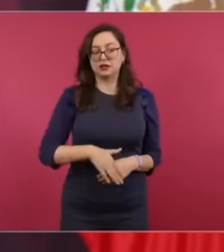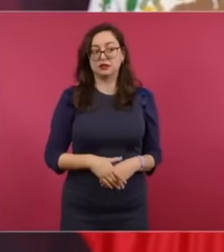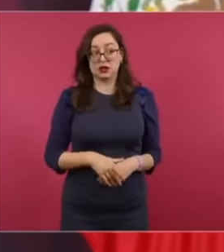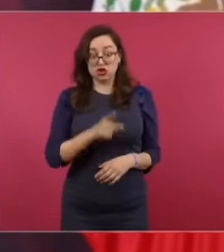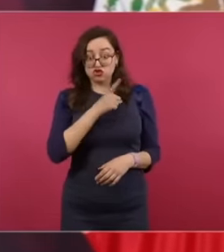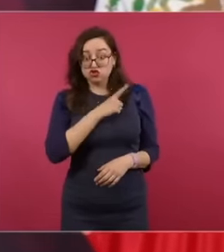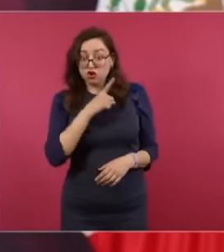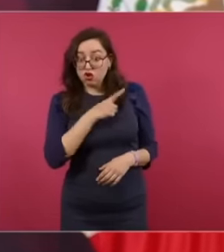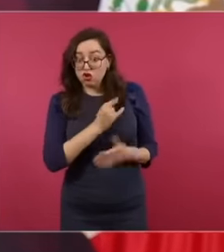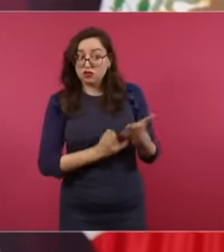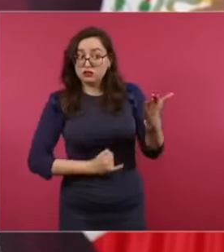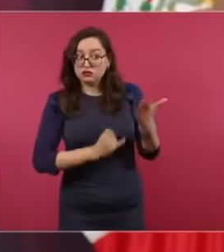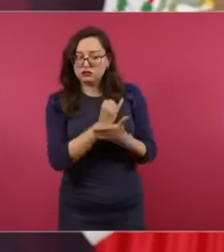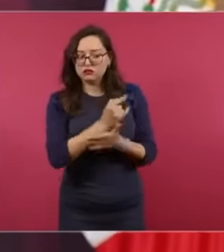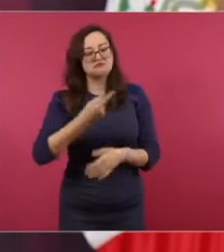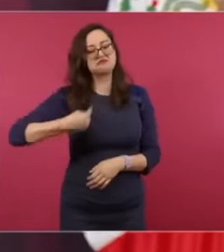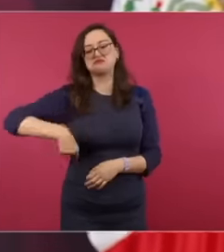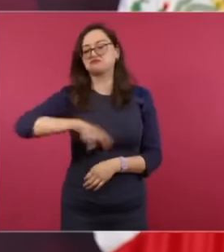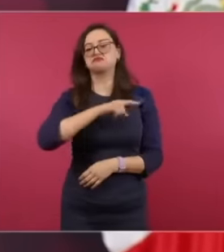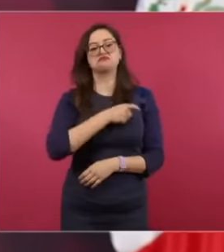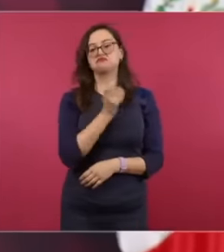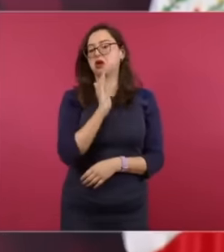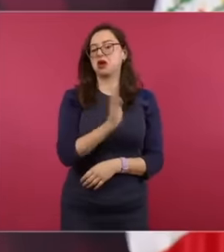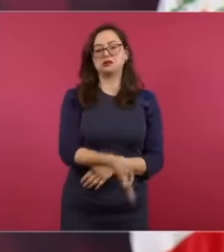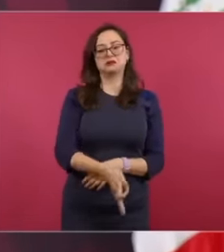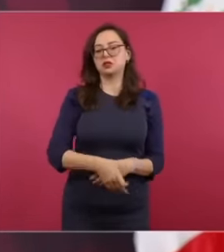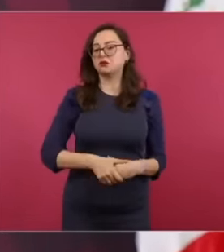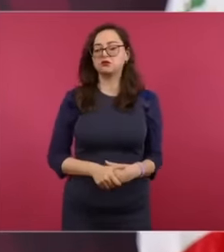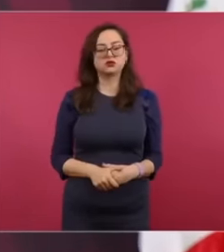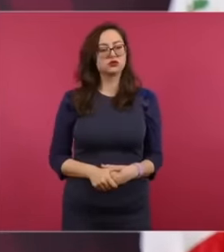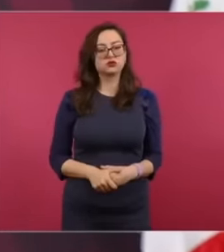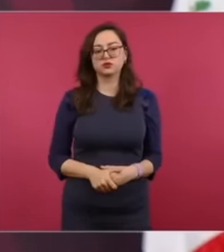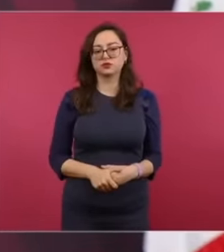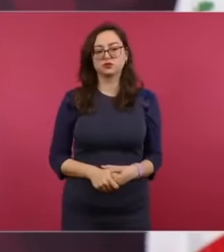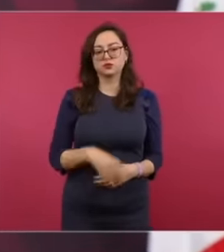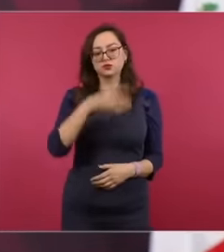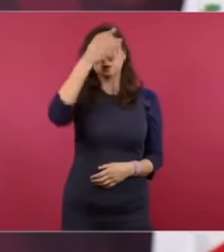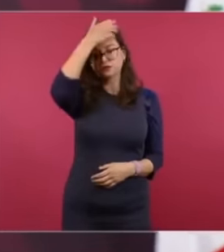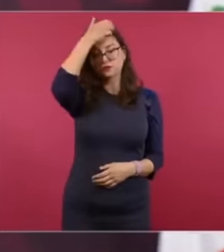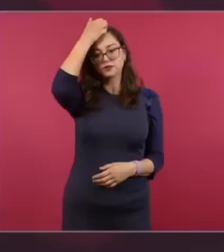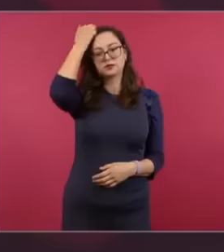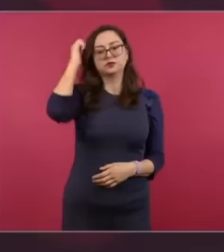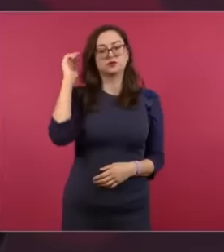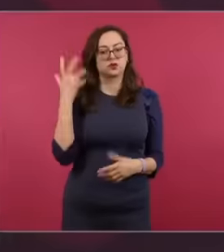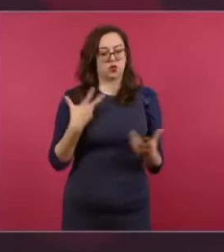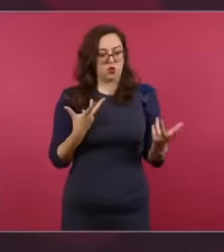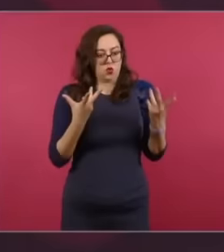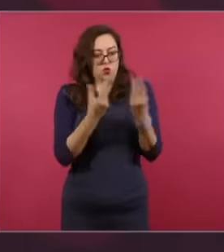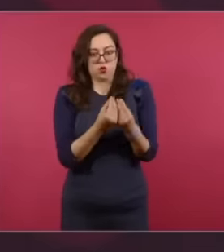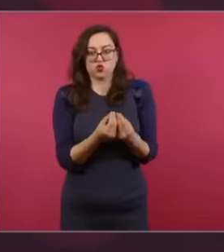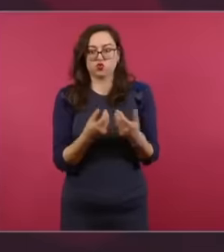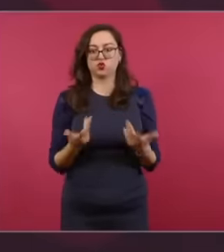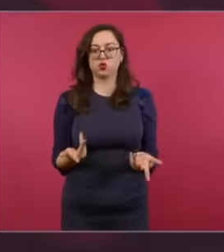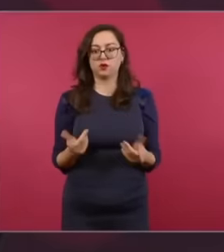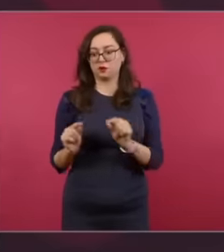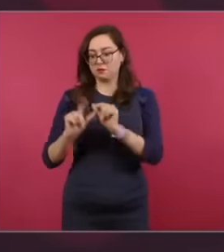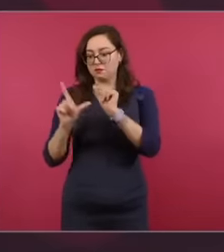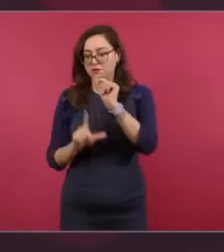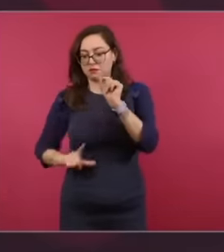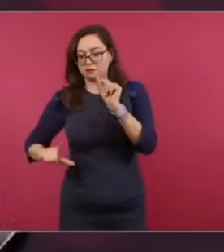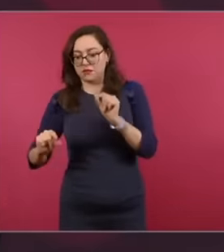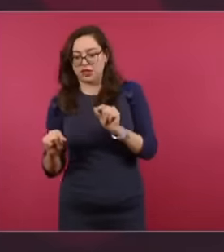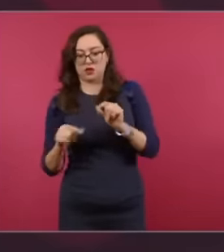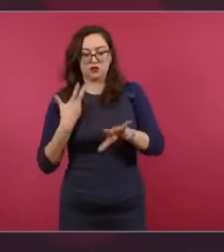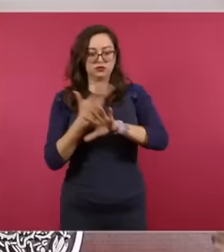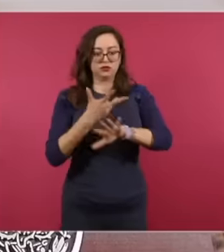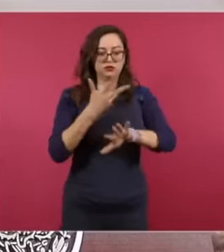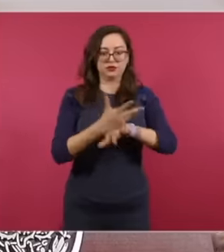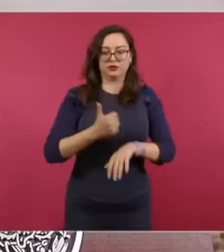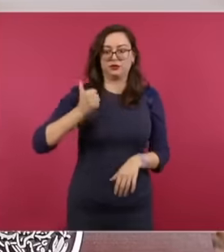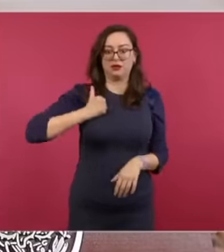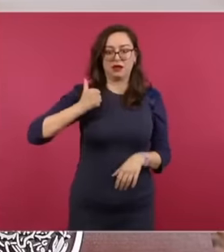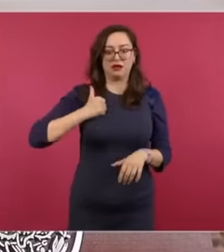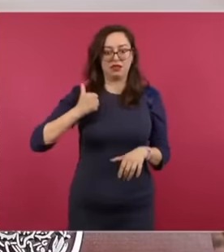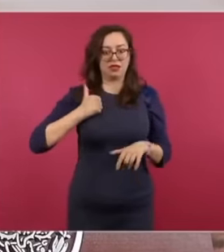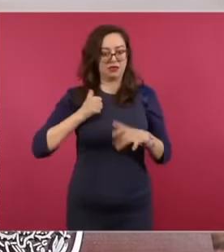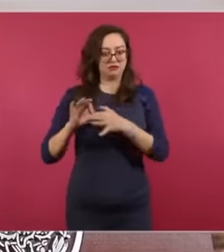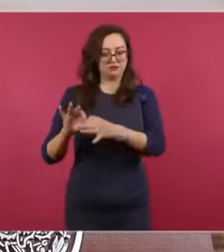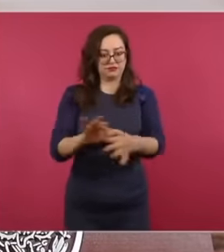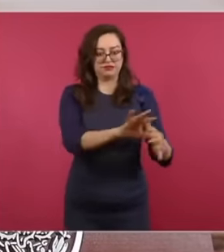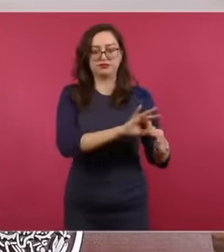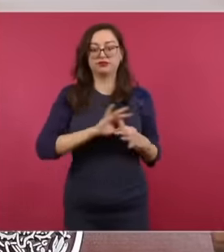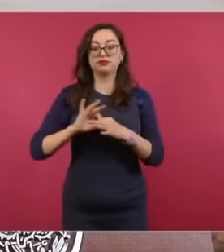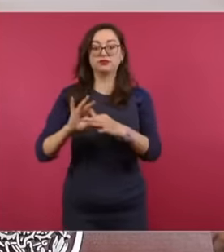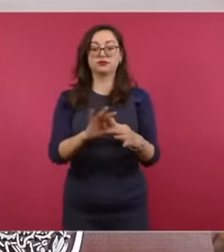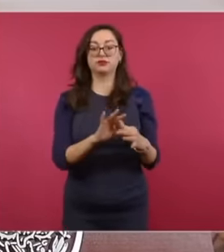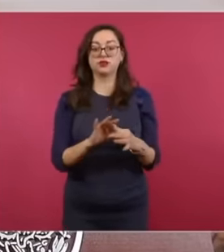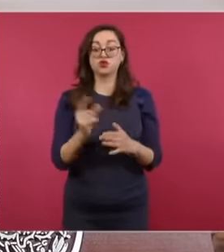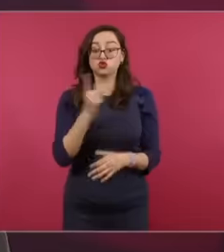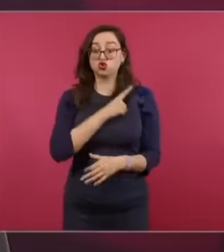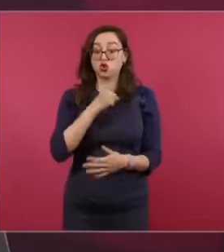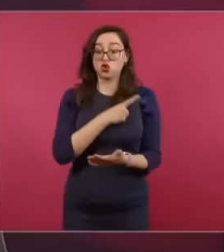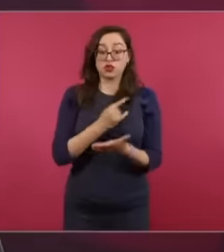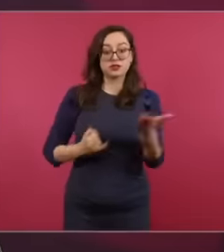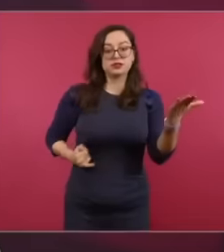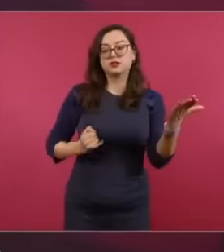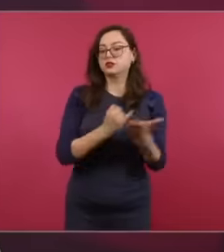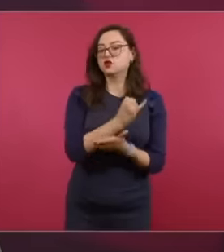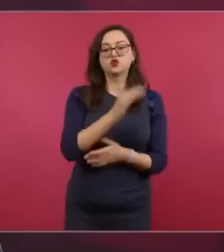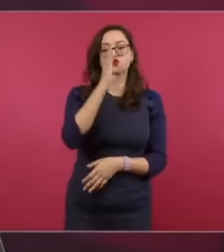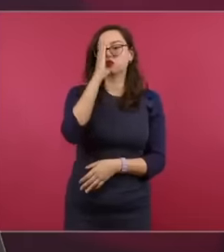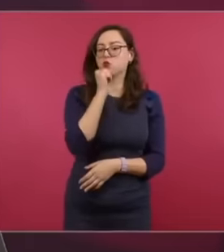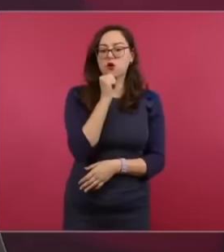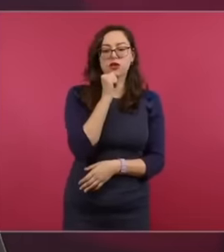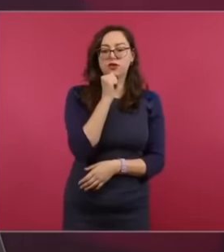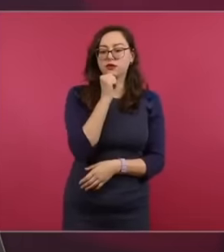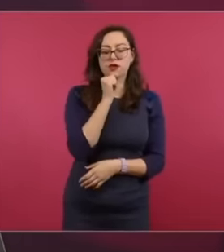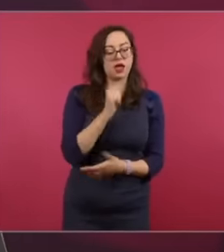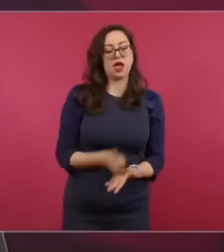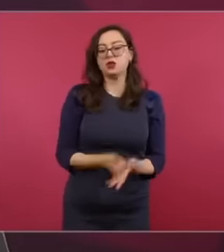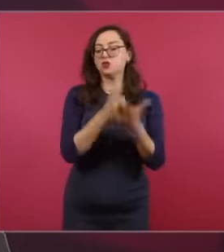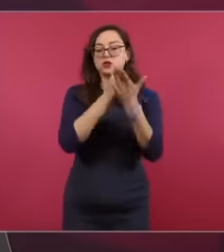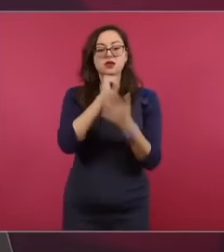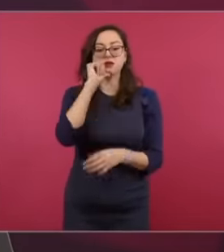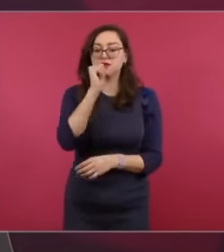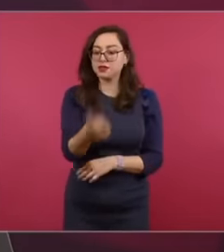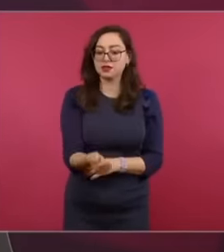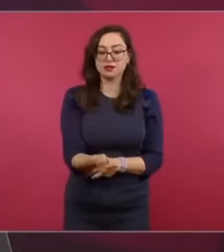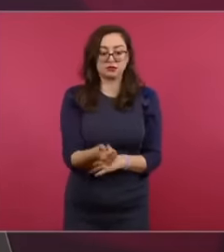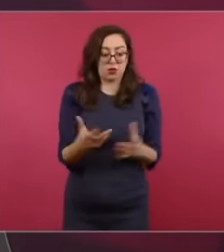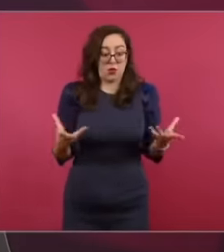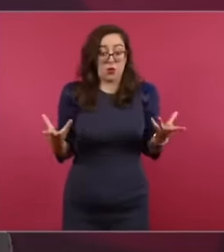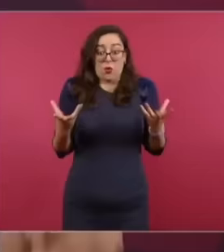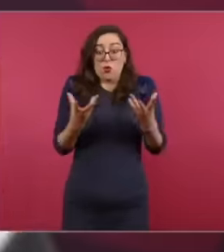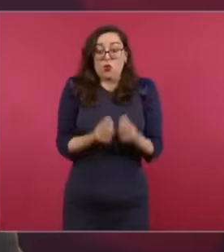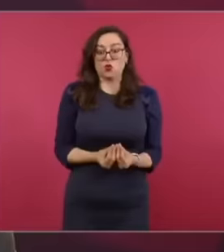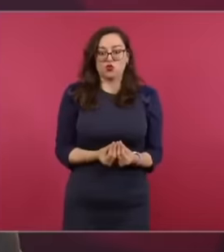in neighboring countries like ours are of no use, they do not work, they do not help, we have to